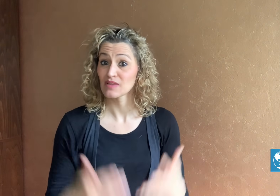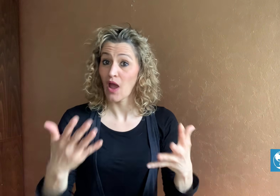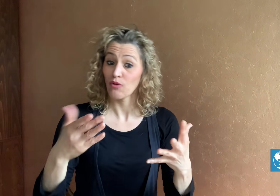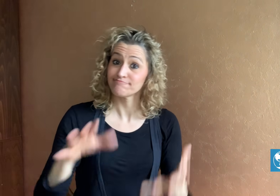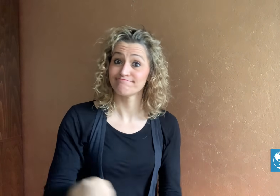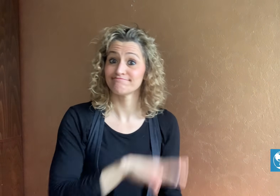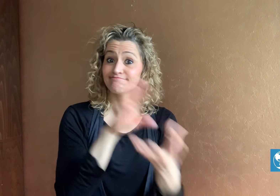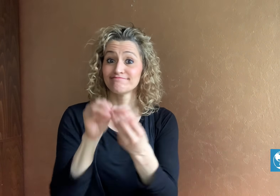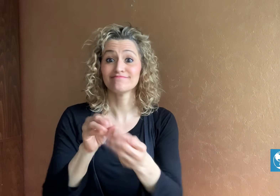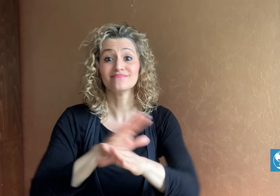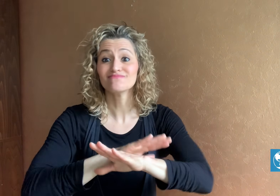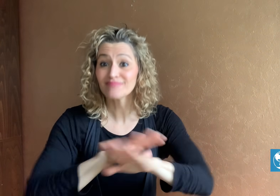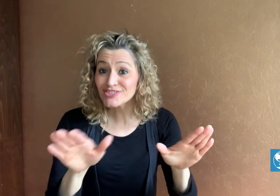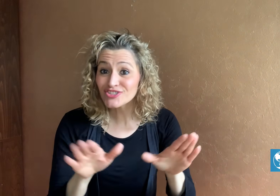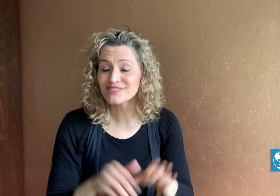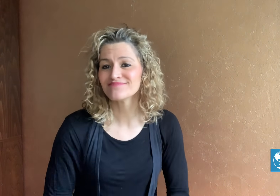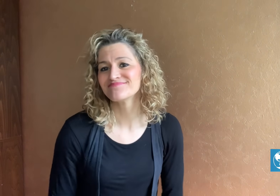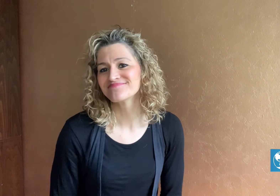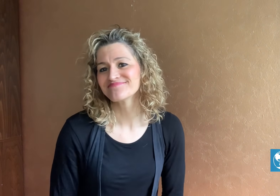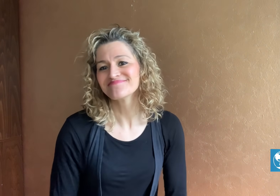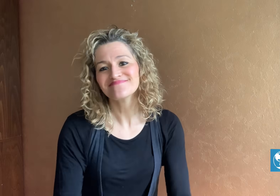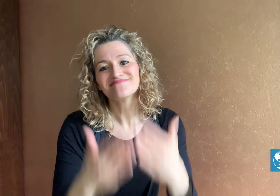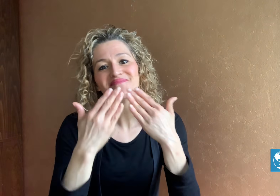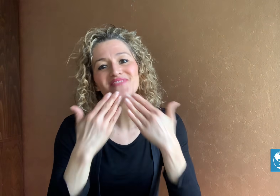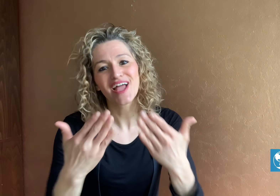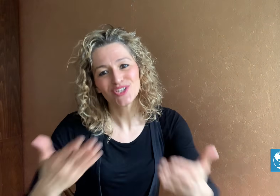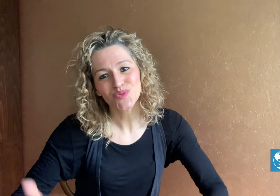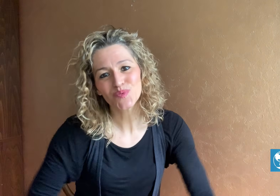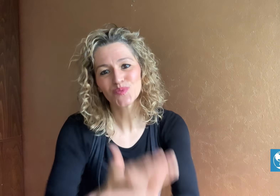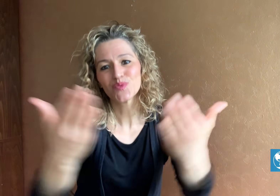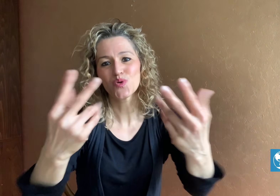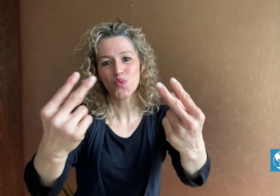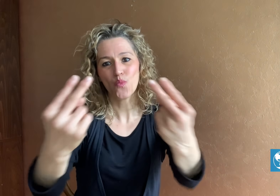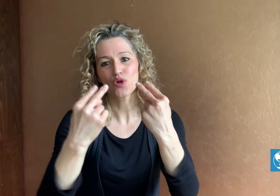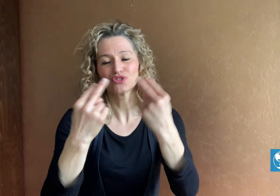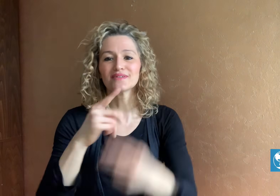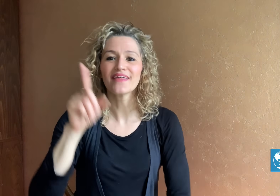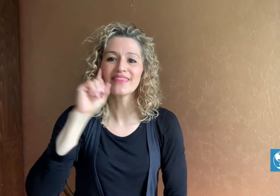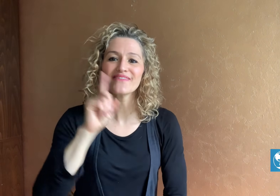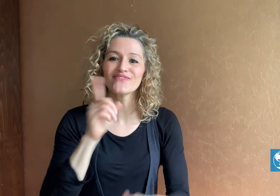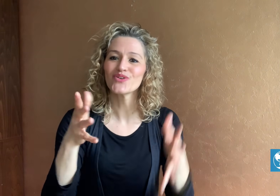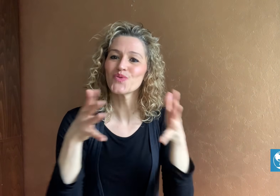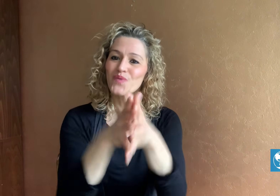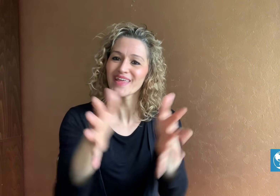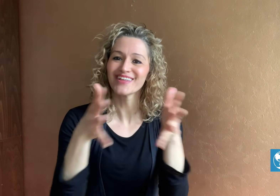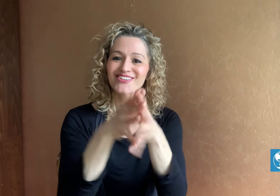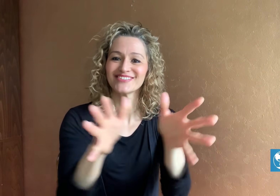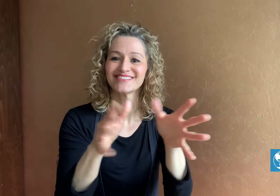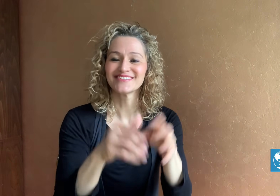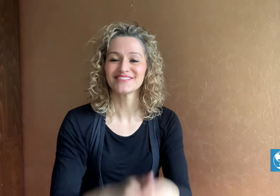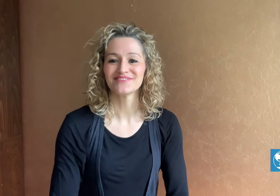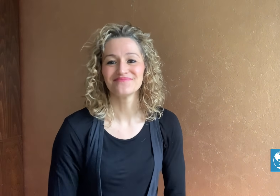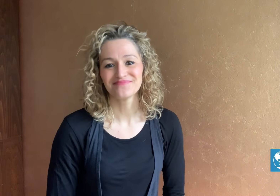That is all for now. Thank you for watching DeafWire.